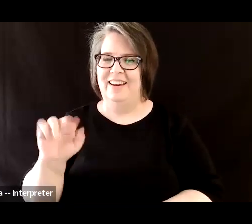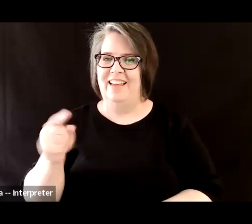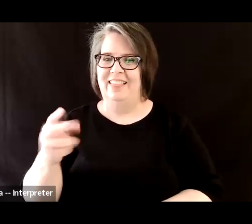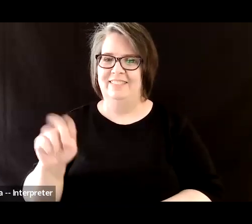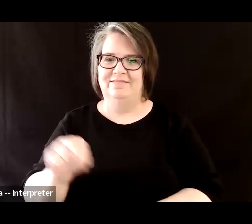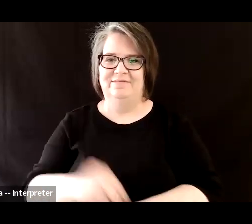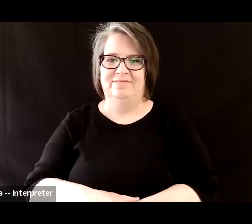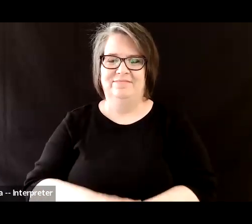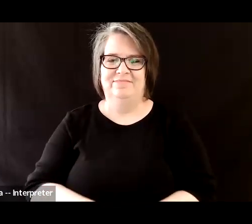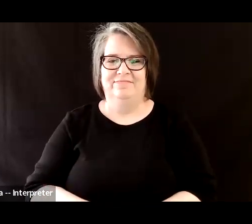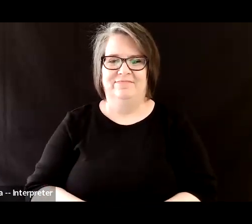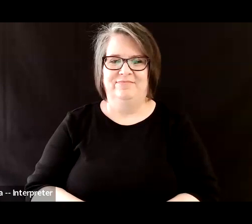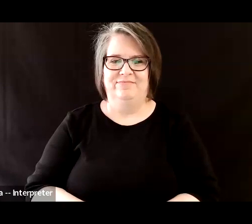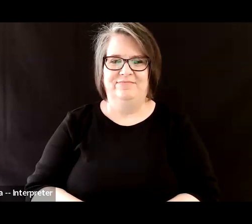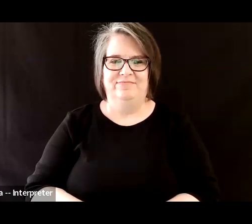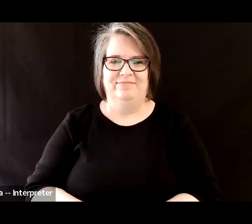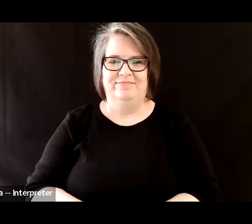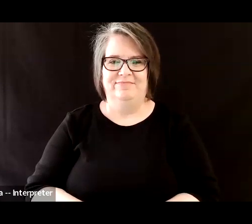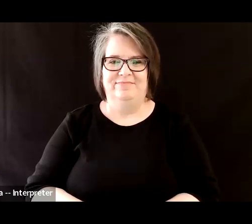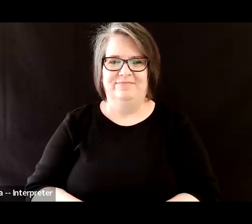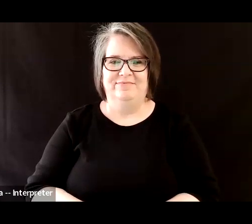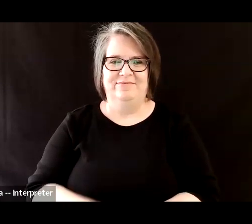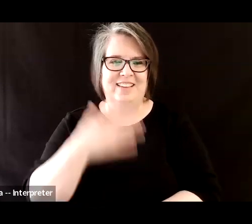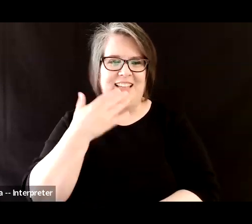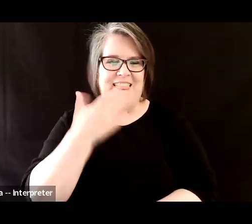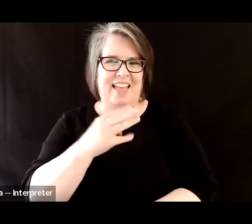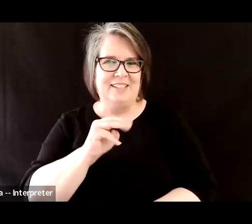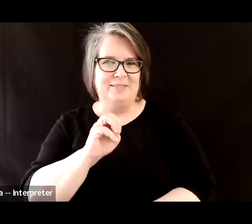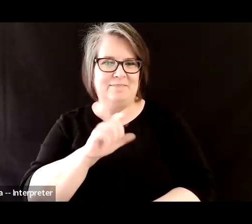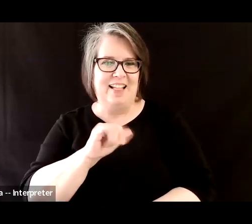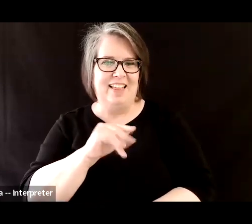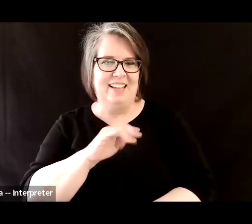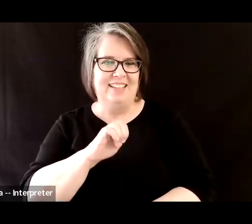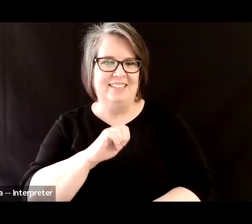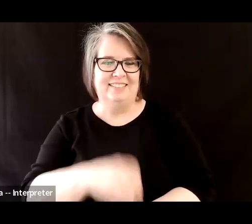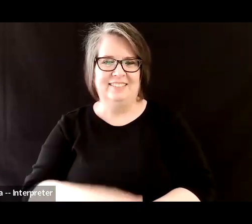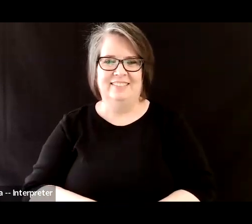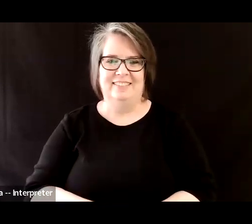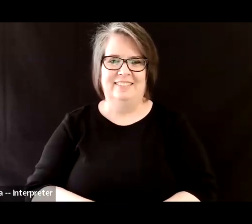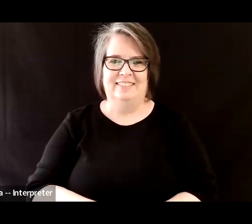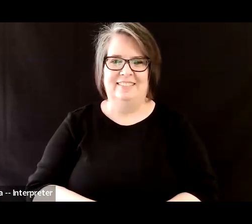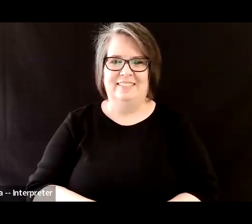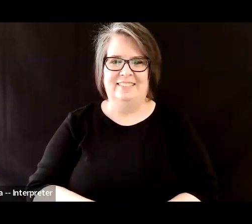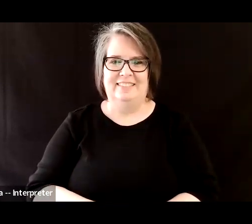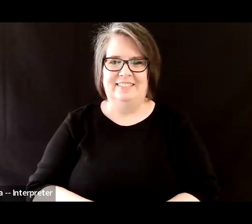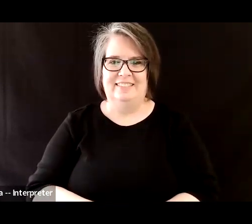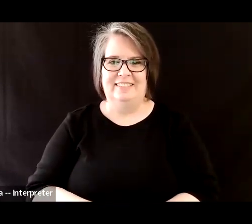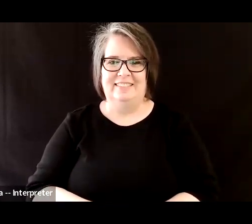Thank you, Melanie. I will get this screen shared